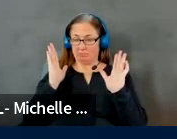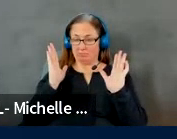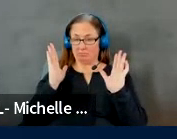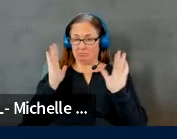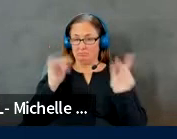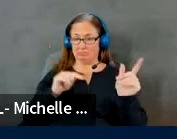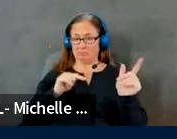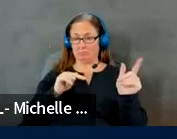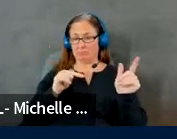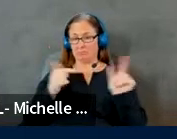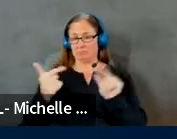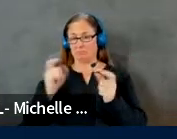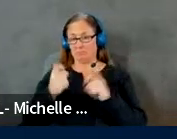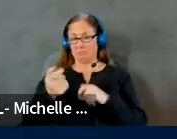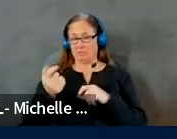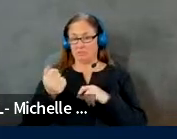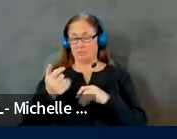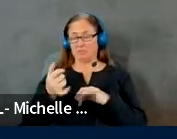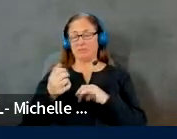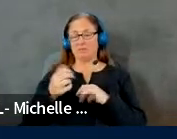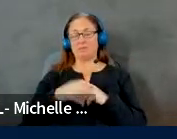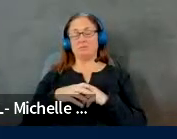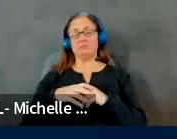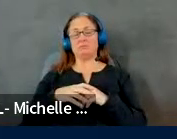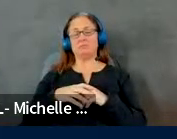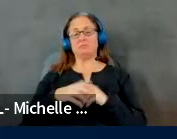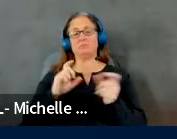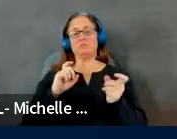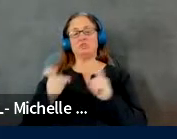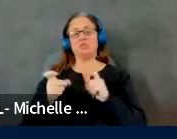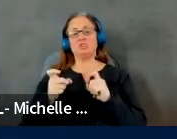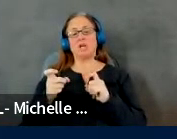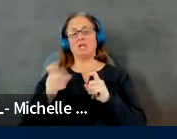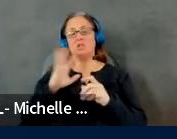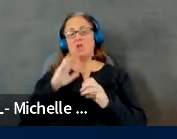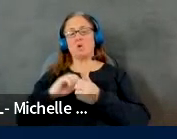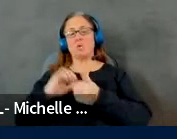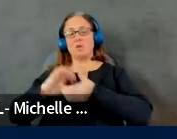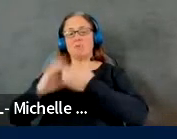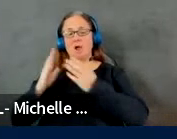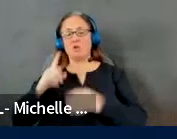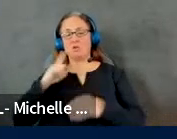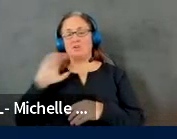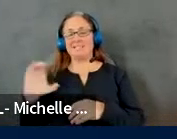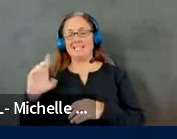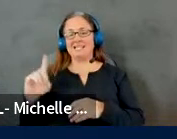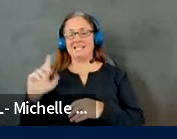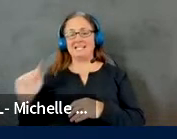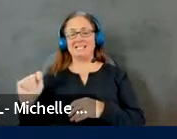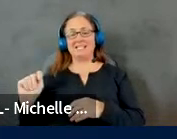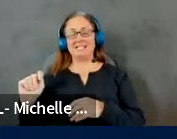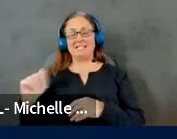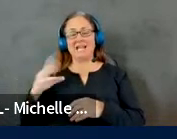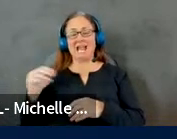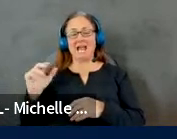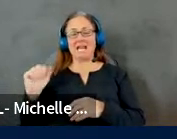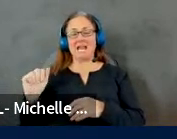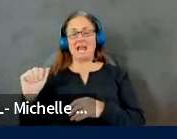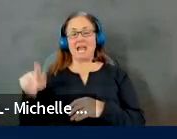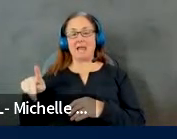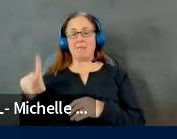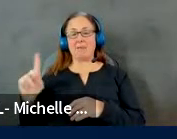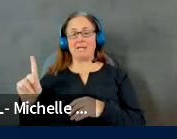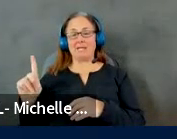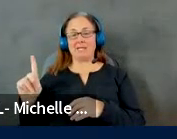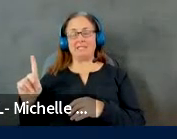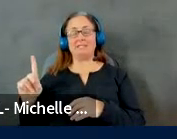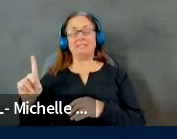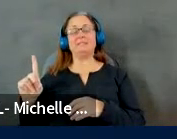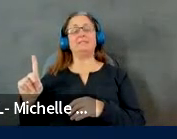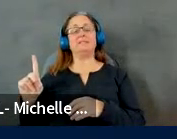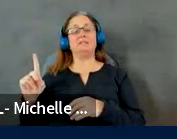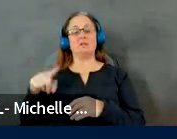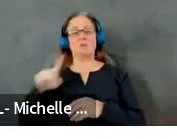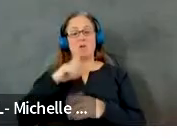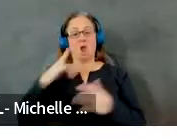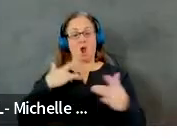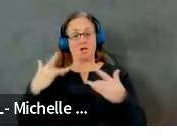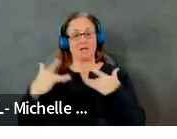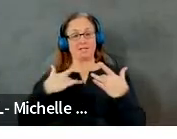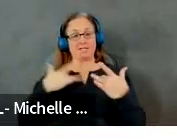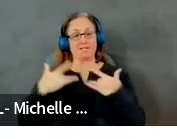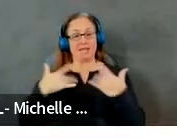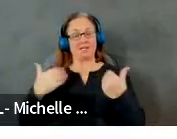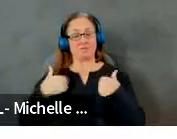gears to switch over to our partners at CDT and AAPD, and we are excited to have them